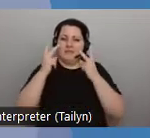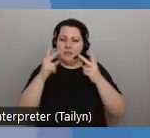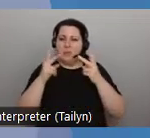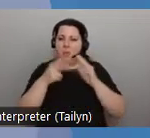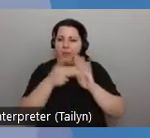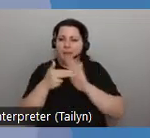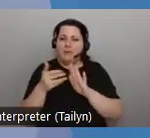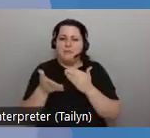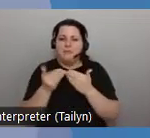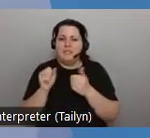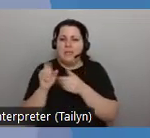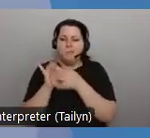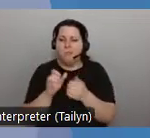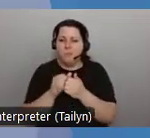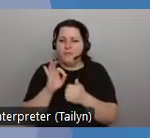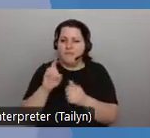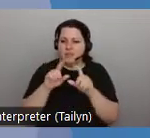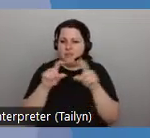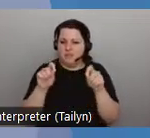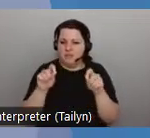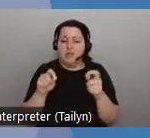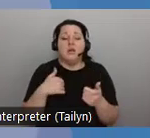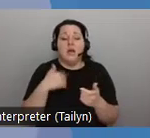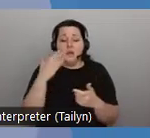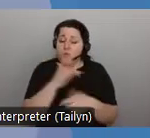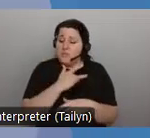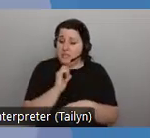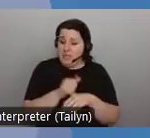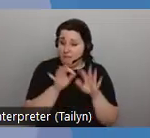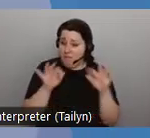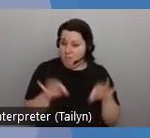use your form. When you are setting the layout for your form make sure